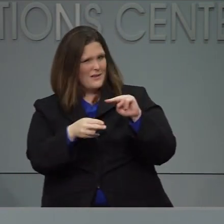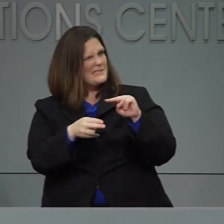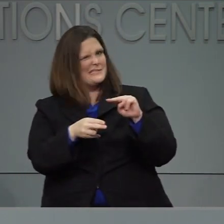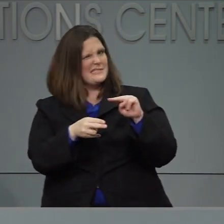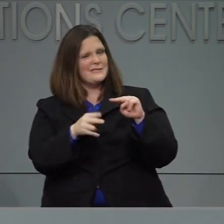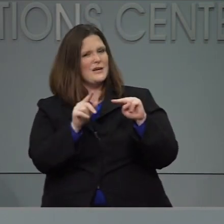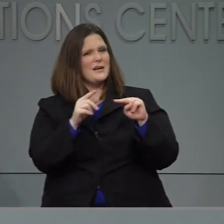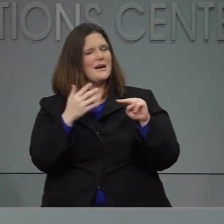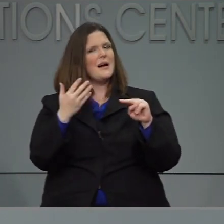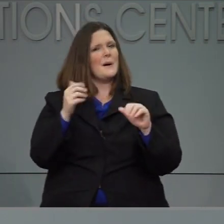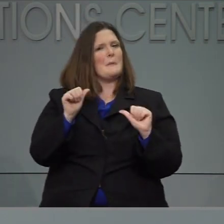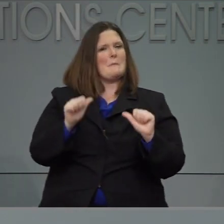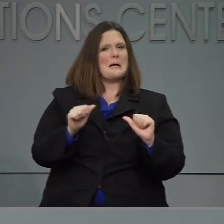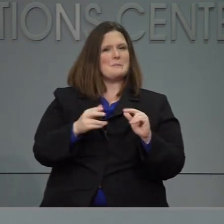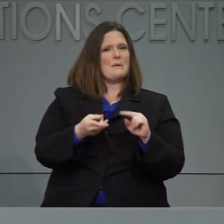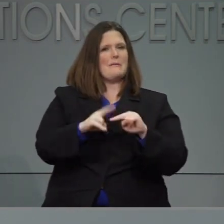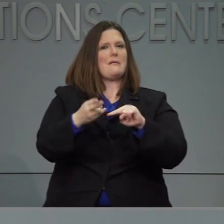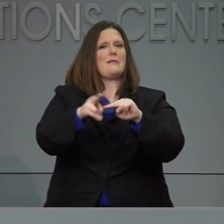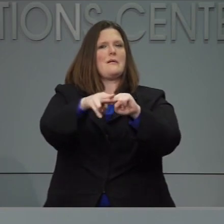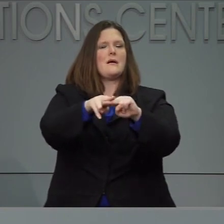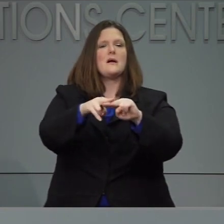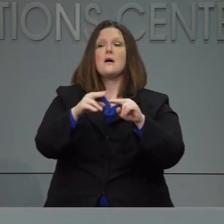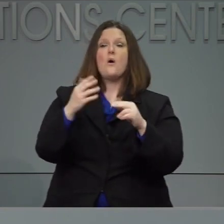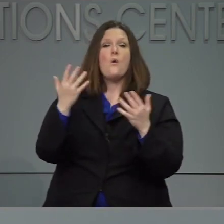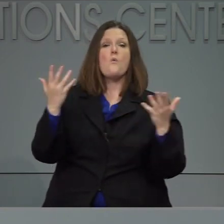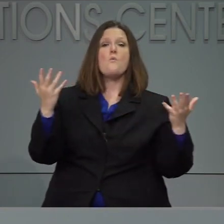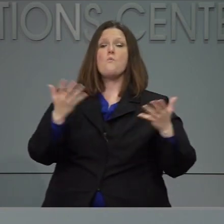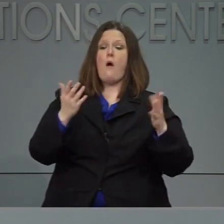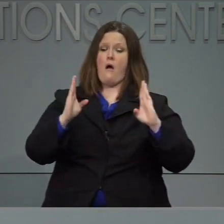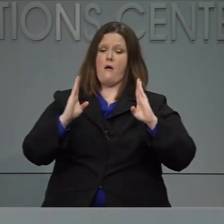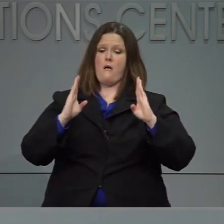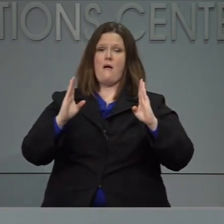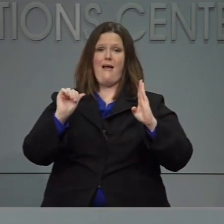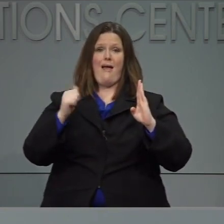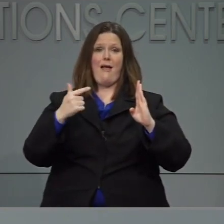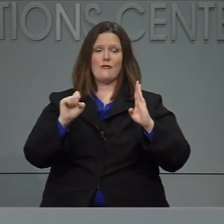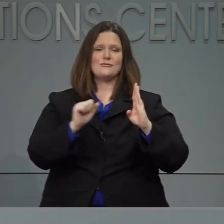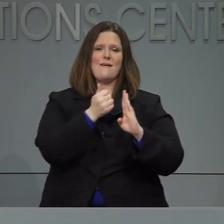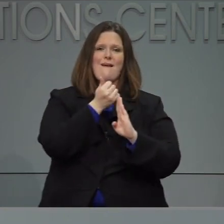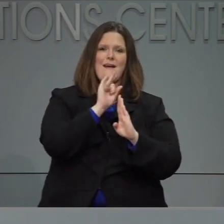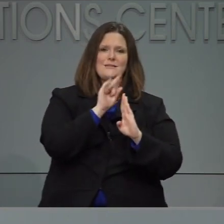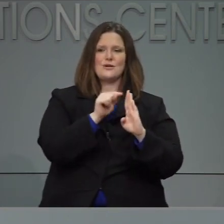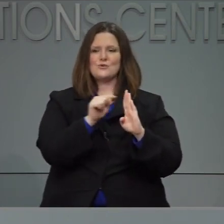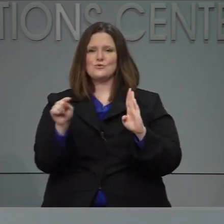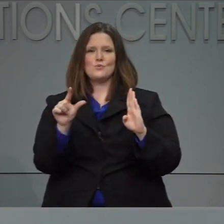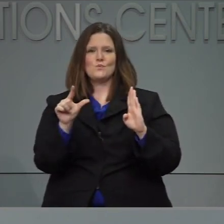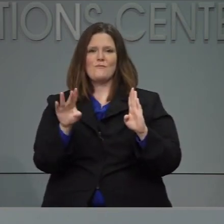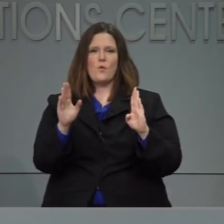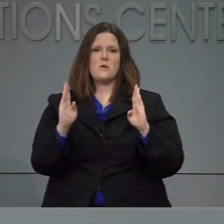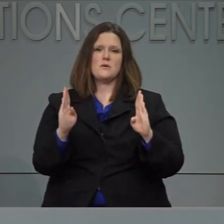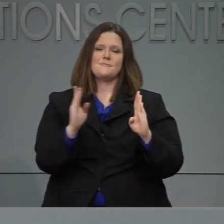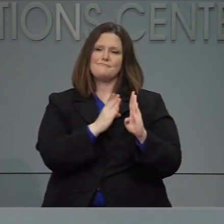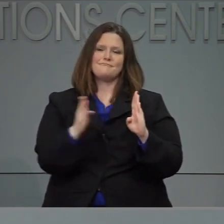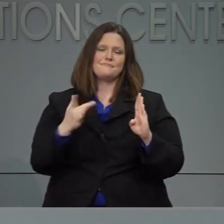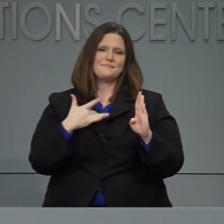OF THE ADDITIONAL VIRAL SPREAD IN OUR 18 TO 24 YEAR-OLD DRIVE SOME ADDITIONAL CASES. IT IS SLIGHT, I WOULD SAY THAT THAT